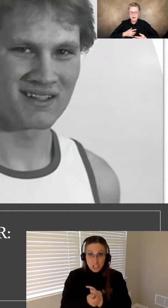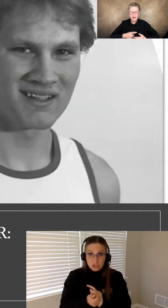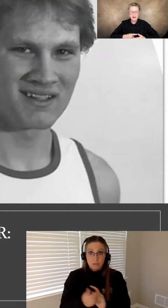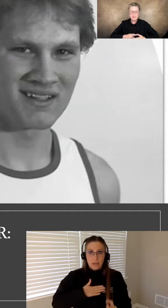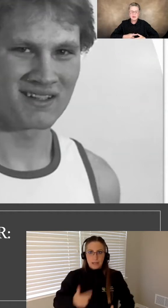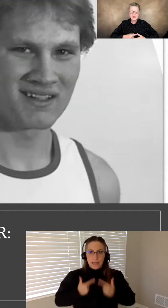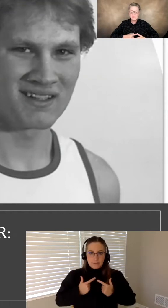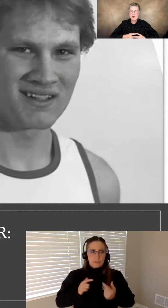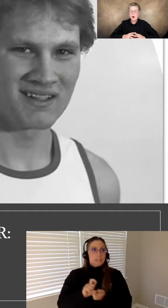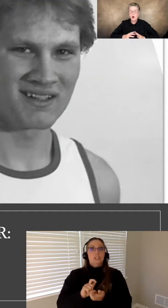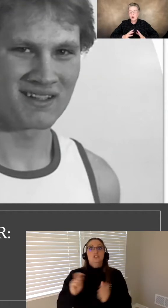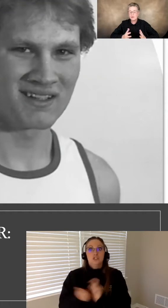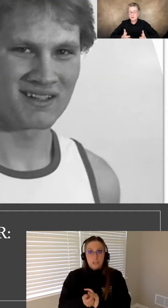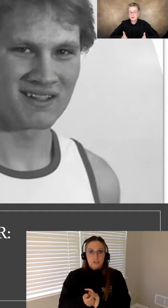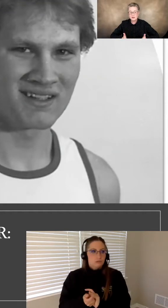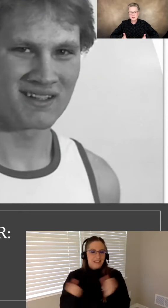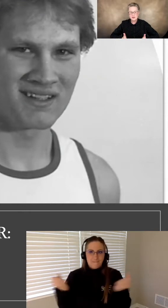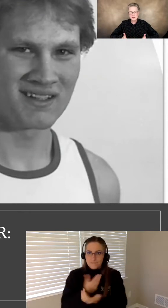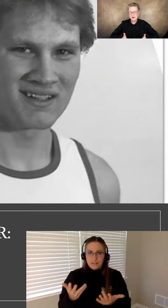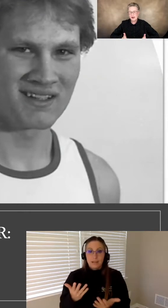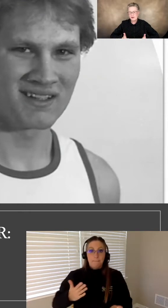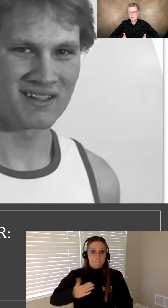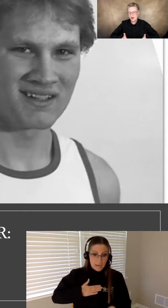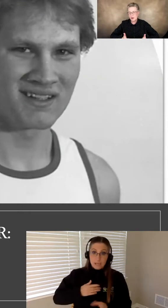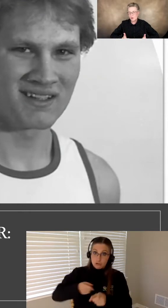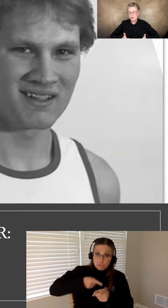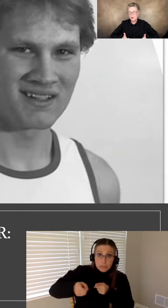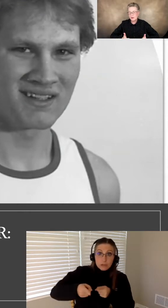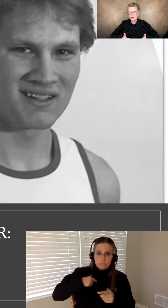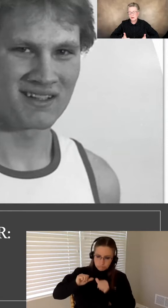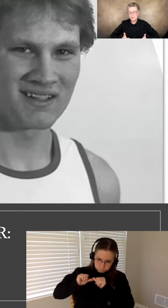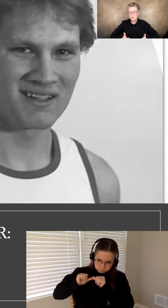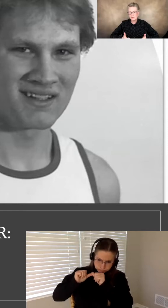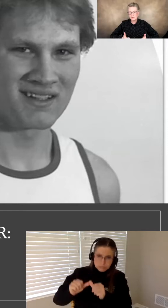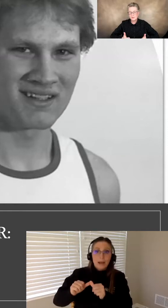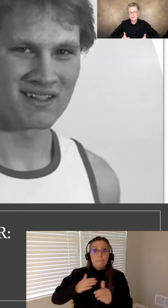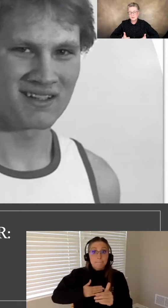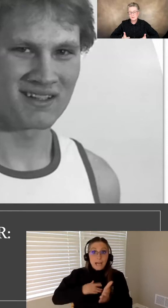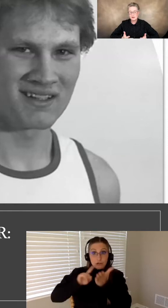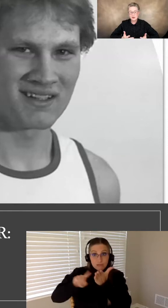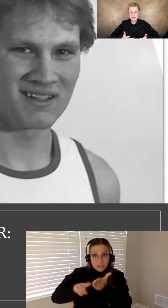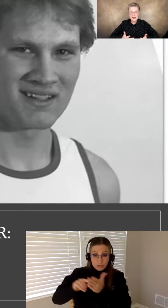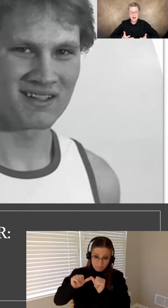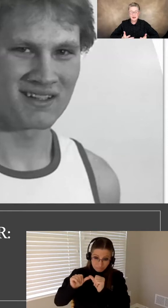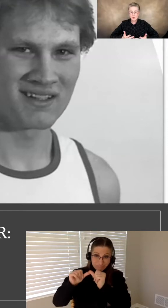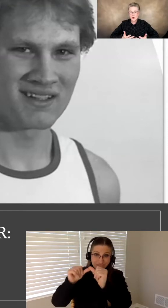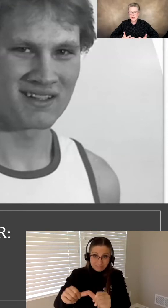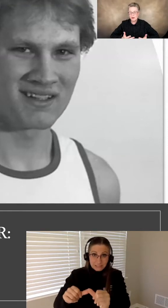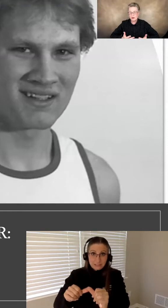and it became all of the research that I have now been looking at and working on